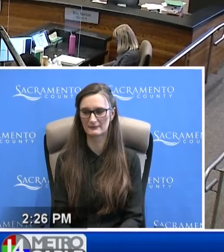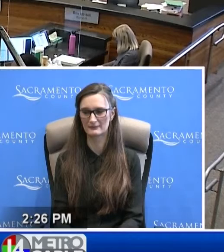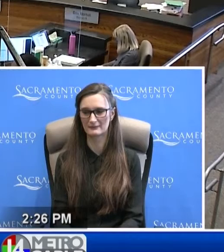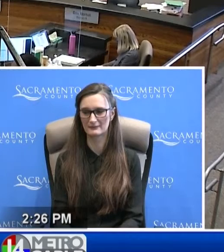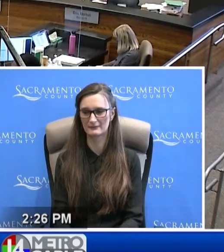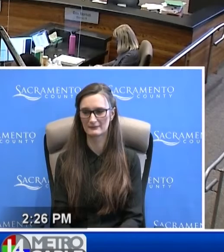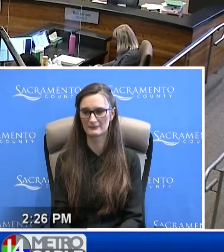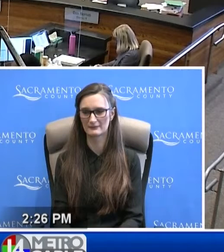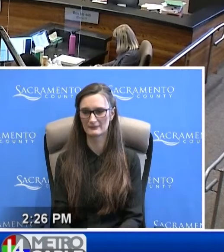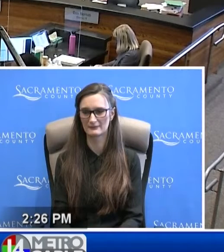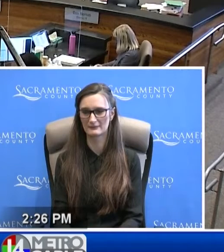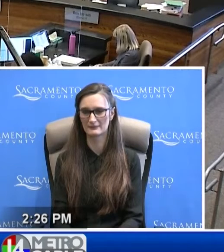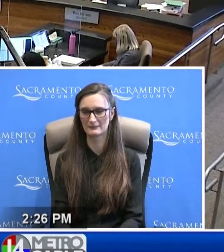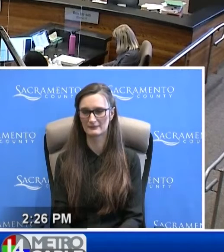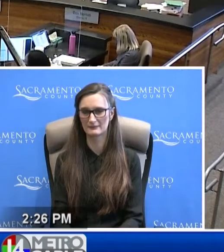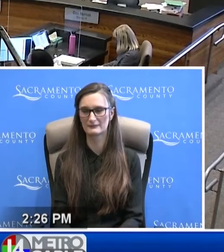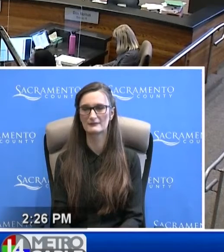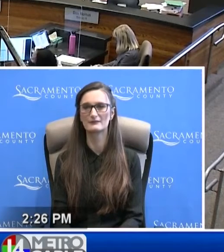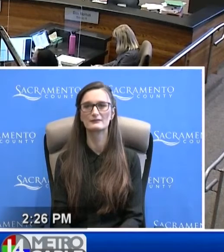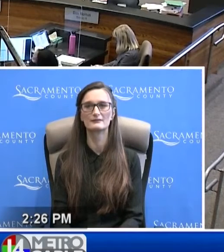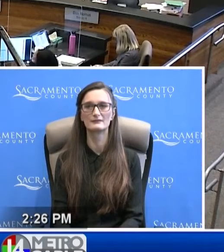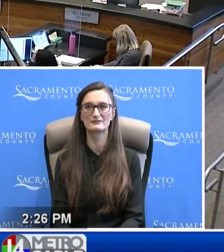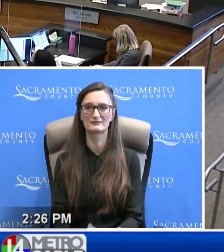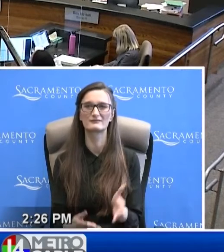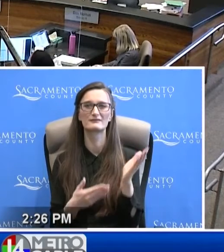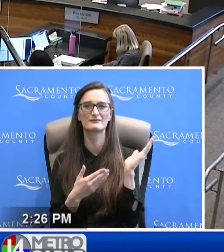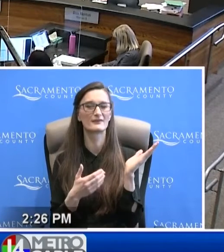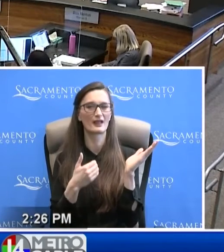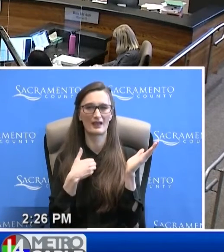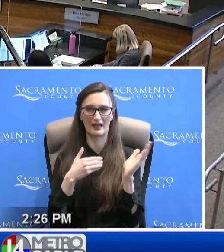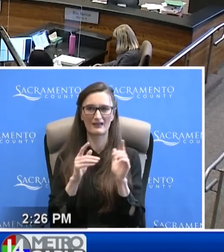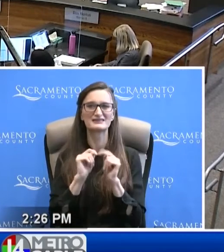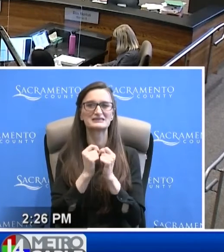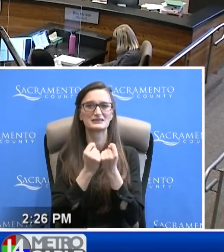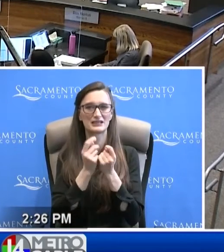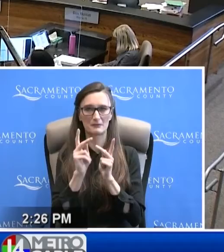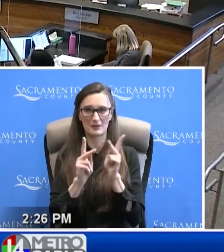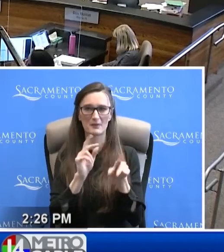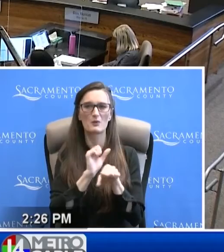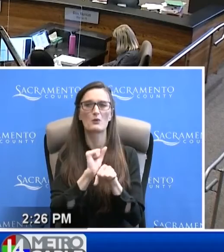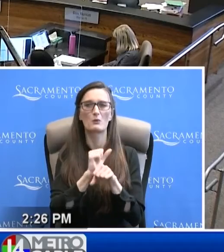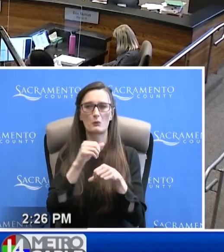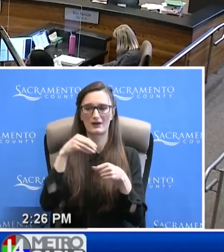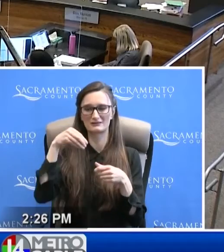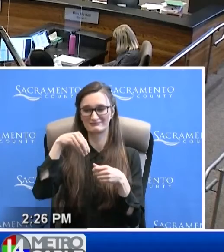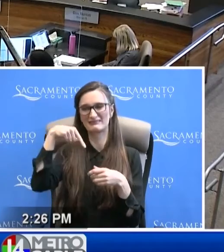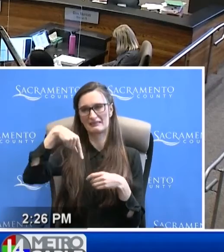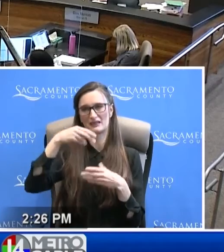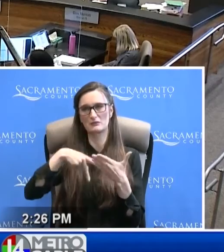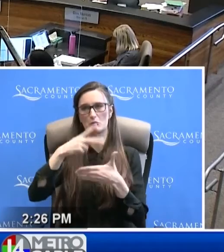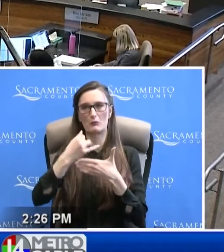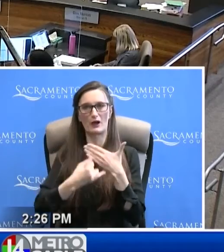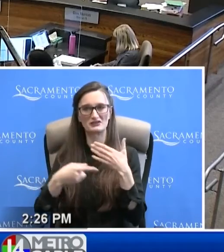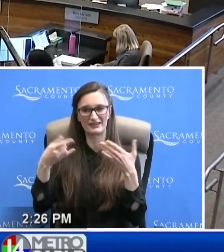There you go. So this is the team of folks that worked on this project this year. You'll see it's a lot of staff here.